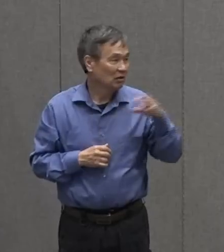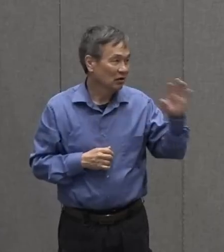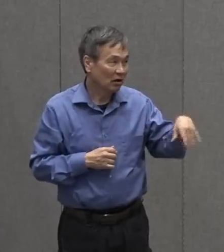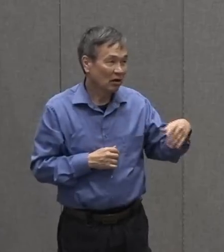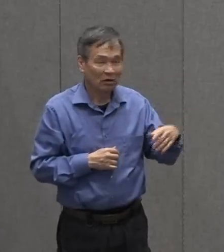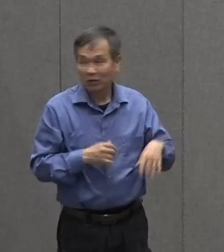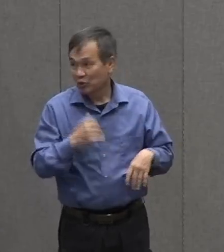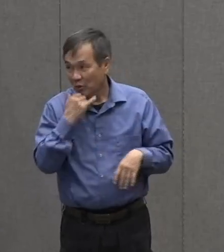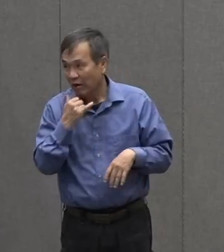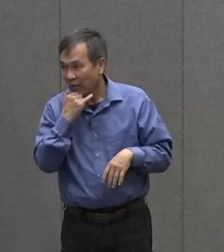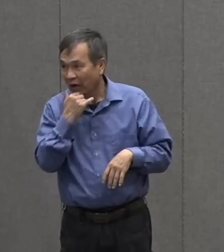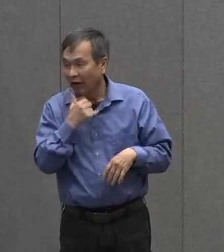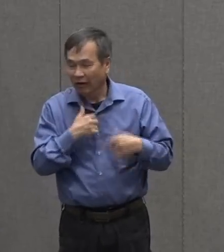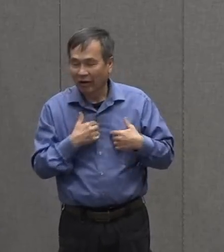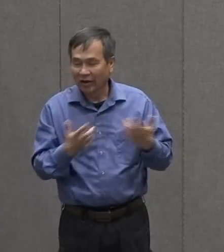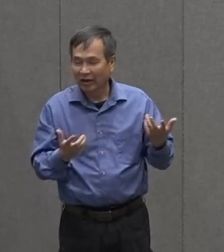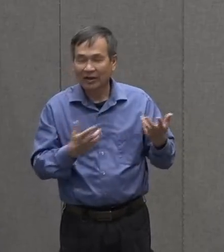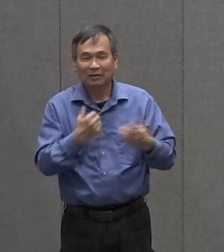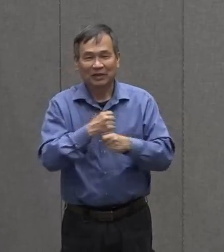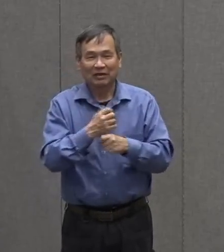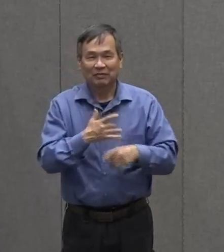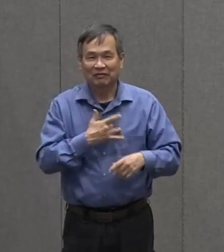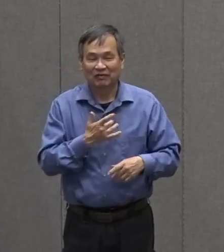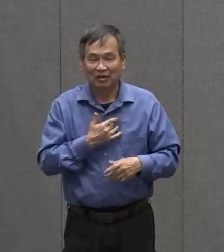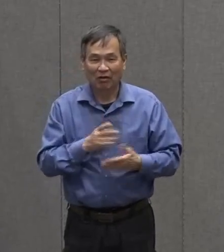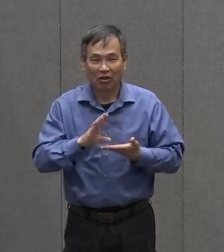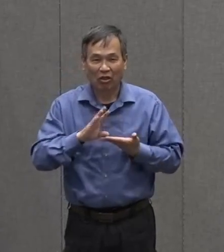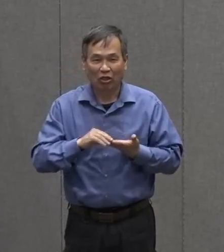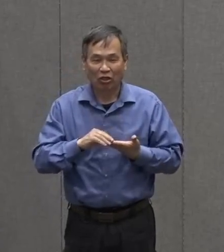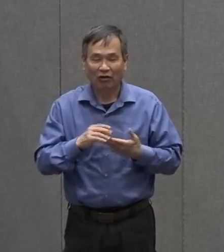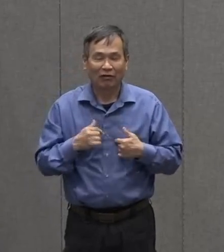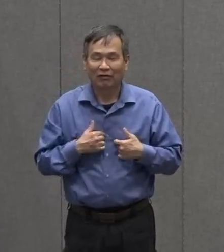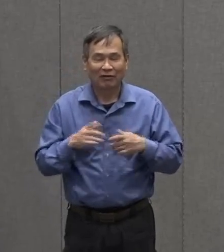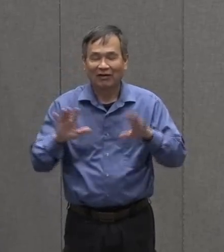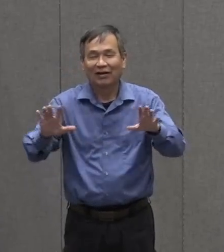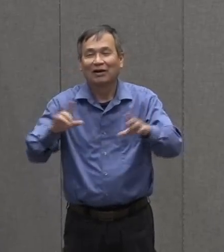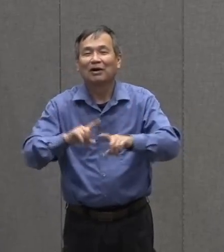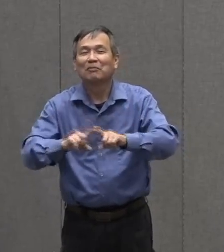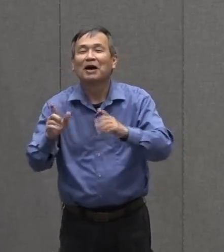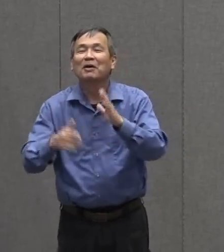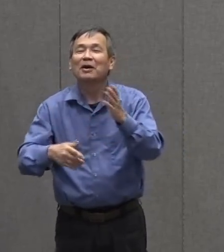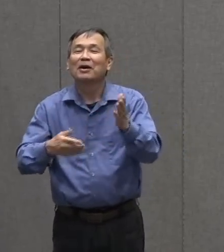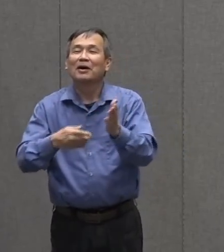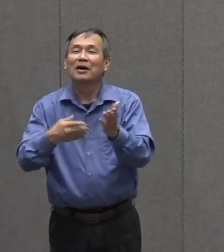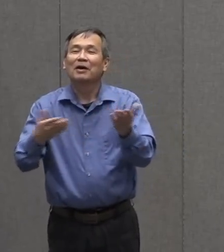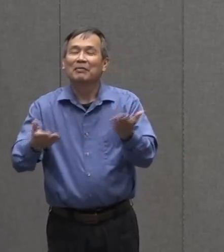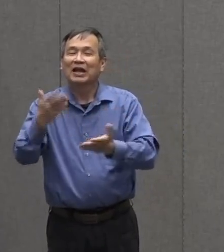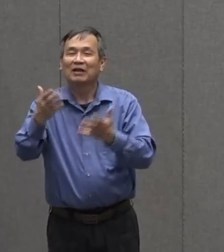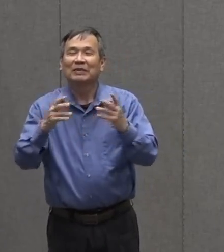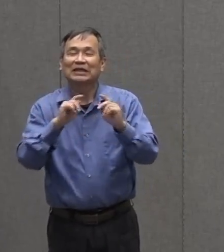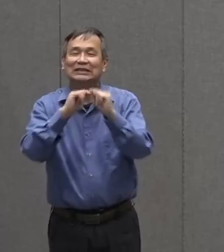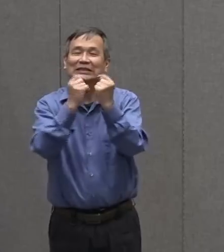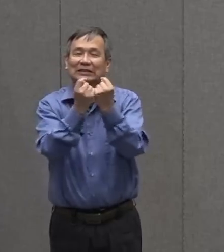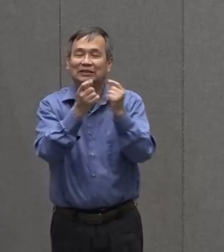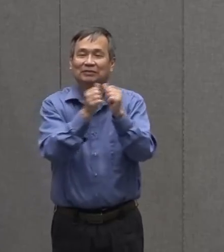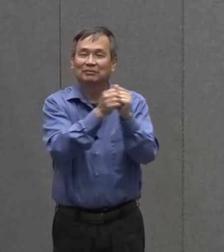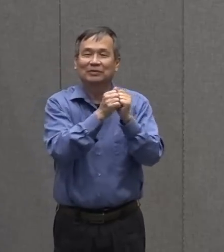you're wrong, just to make me keep losing, maybe sometimes it's better to work together to help each other.